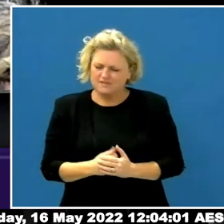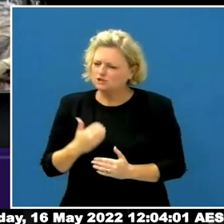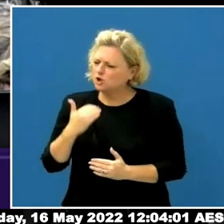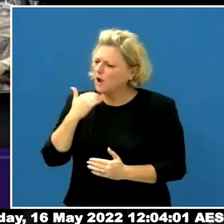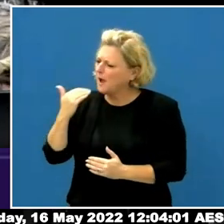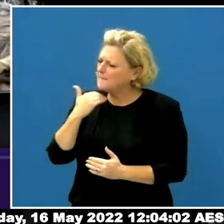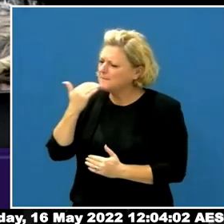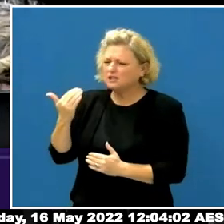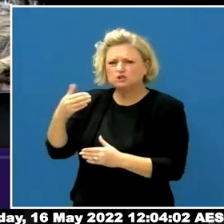$20.